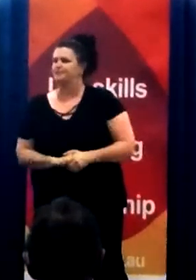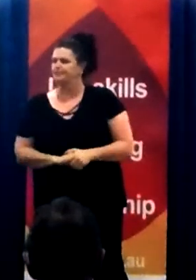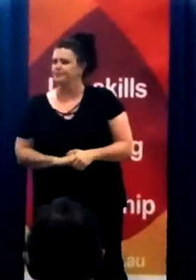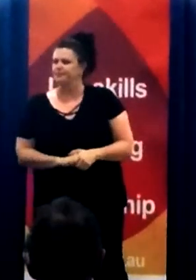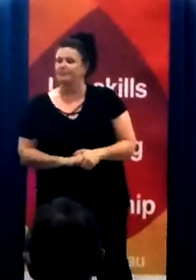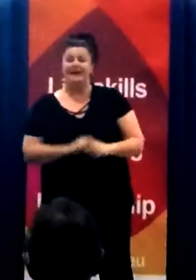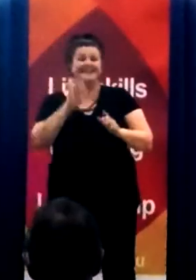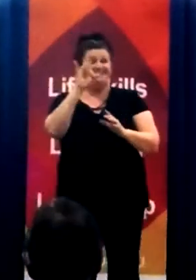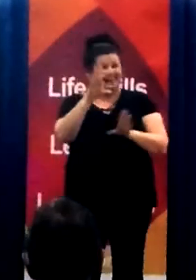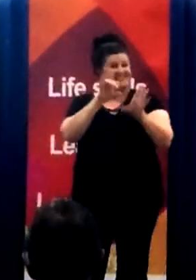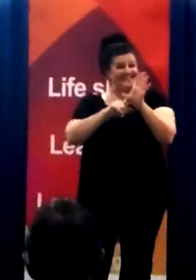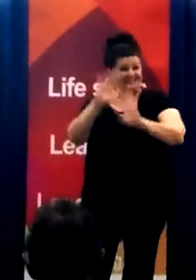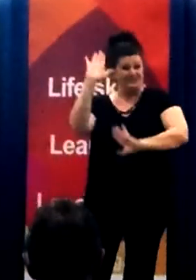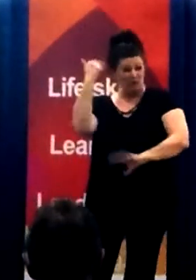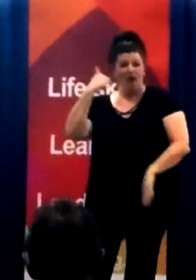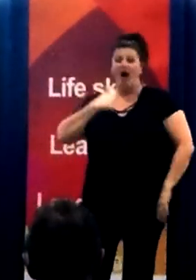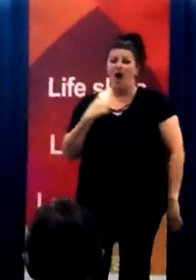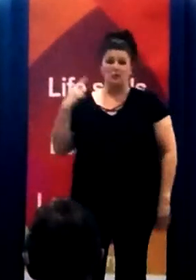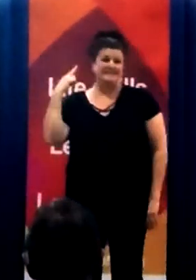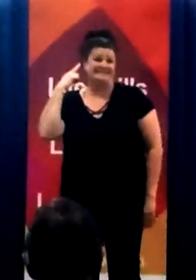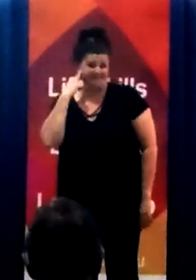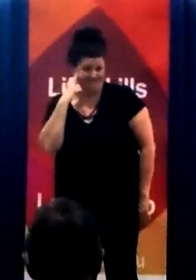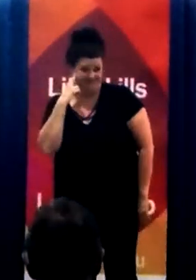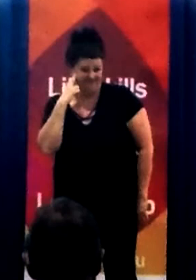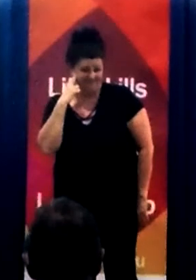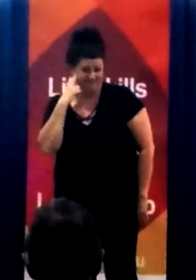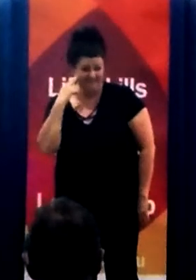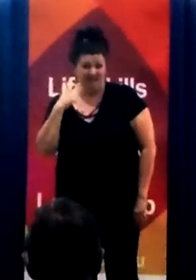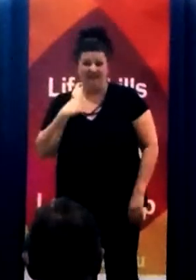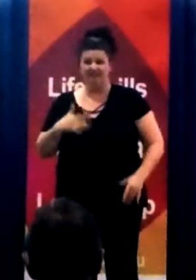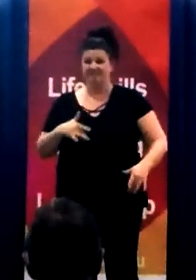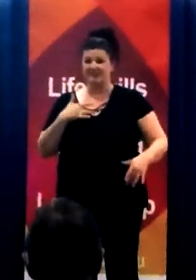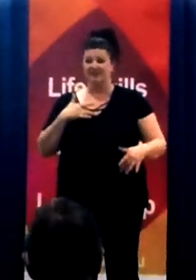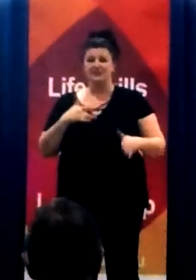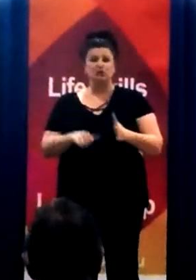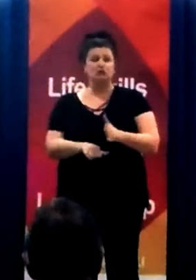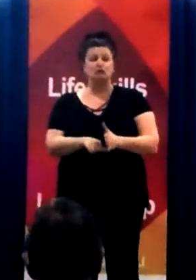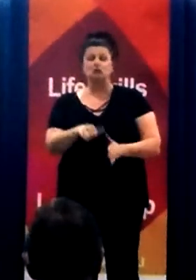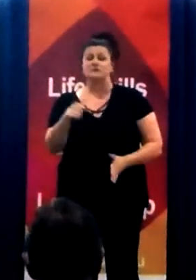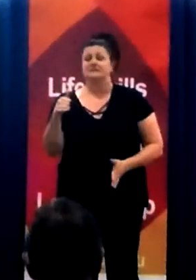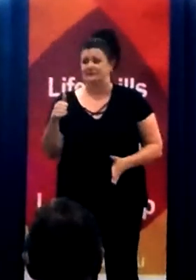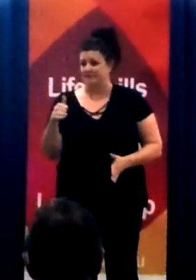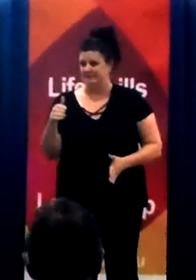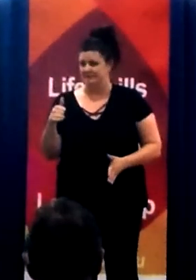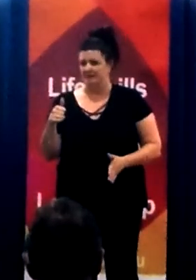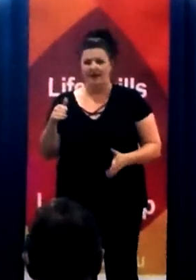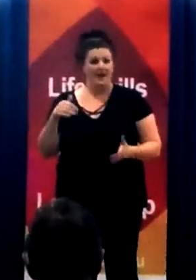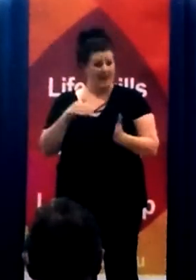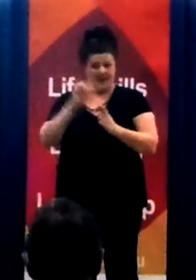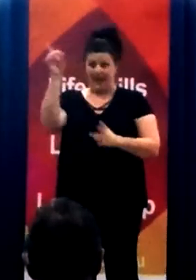Ten years ago, I was deaf with a lower-case D and I felt very useless. This has completely changed.